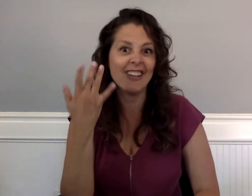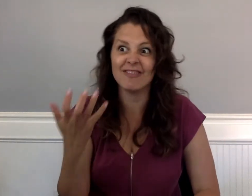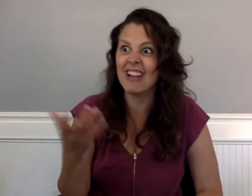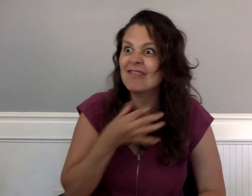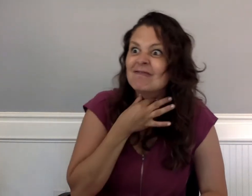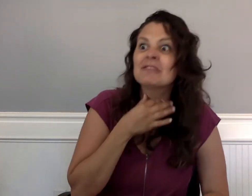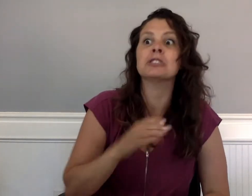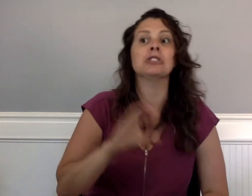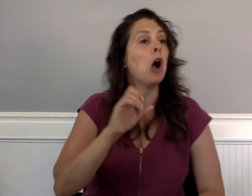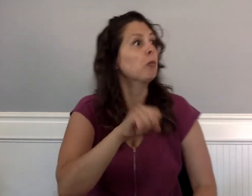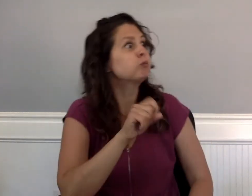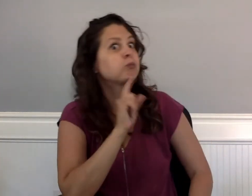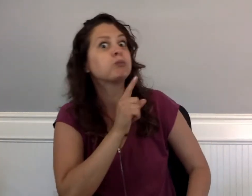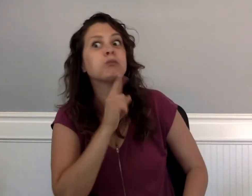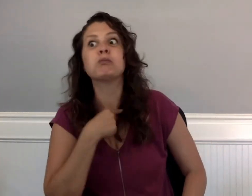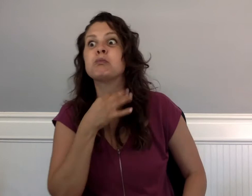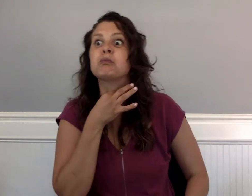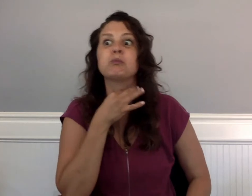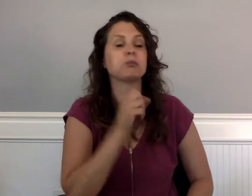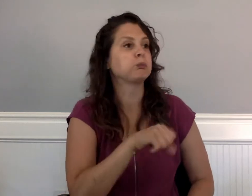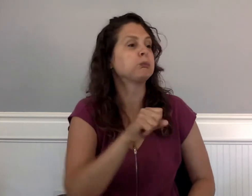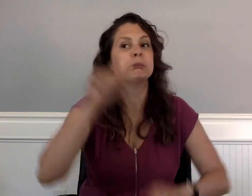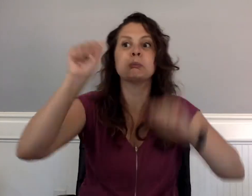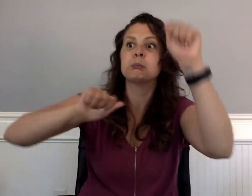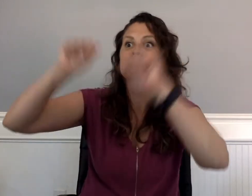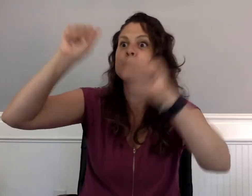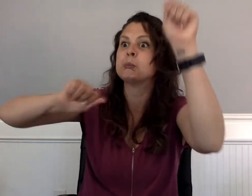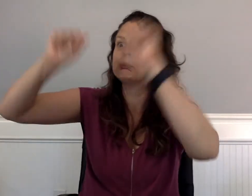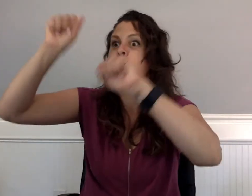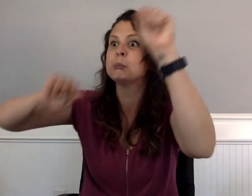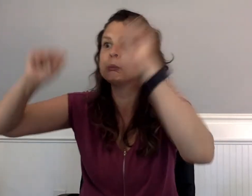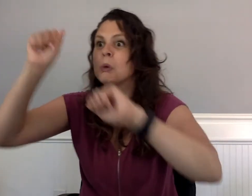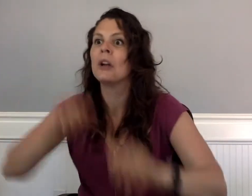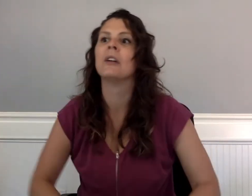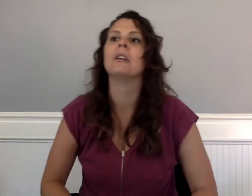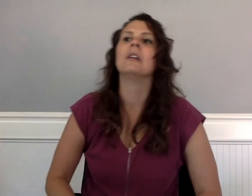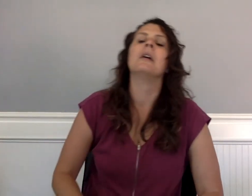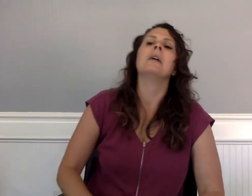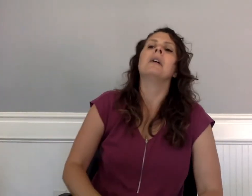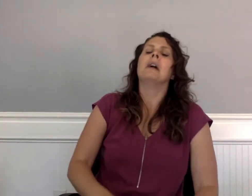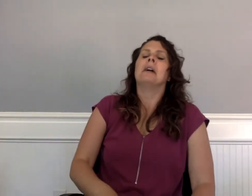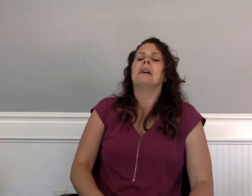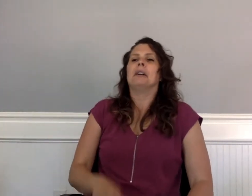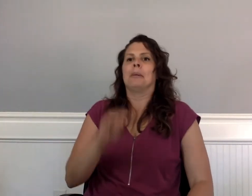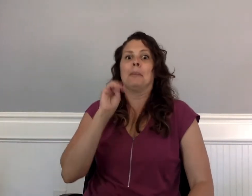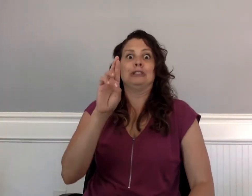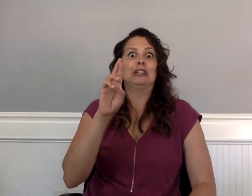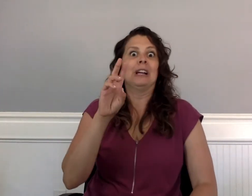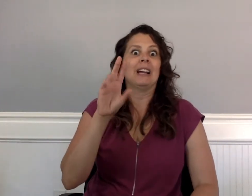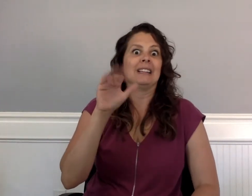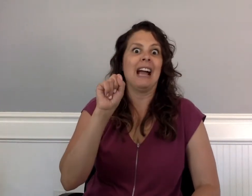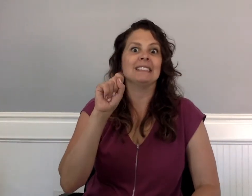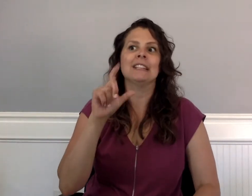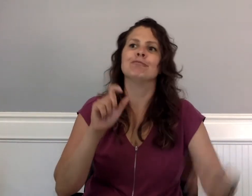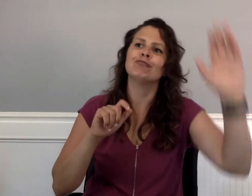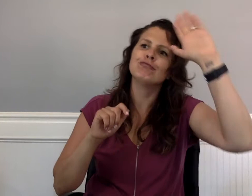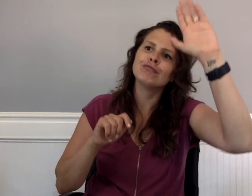Charlie nodded. He would like to know. Mr. Castle patted the statue.